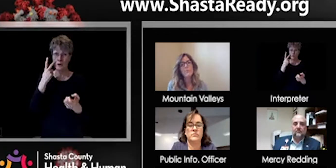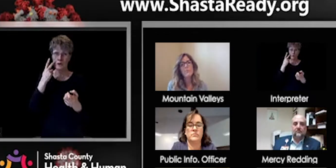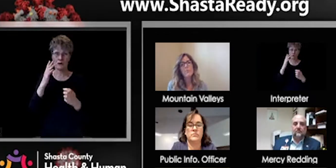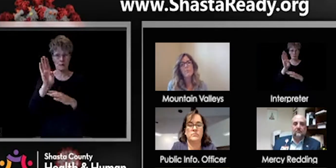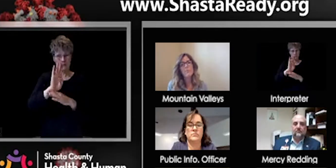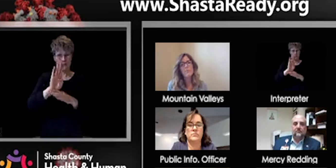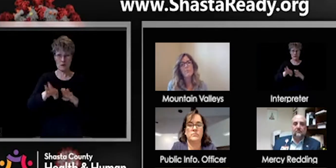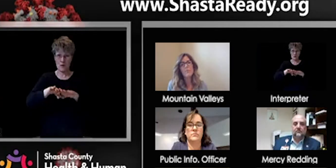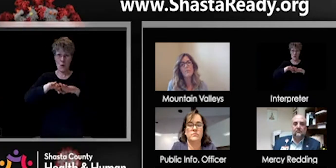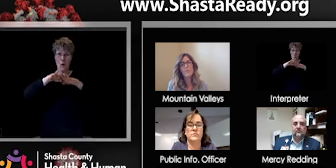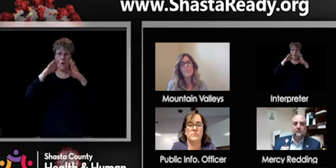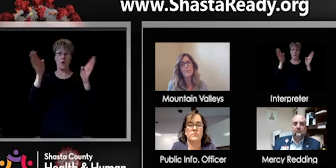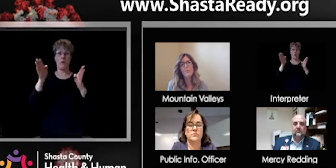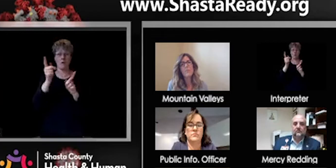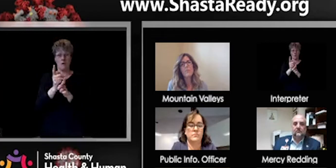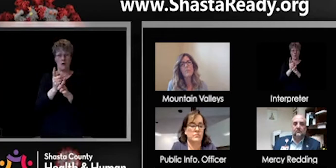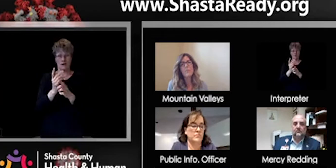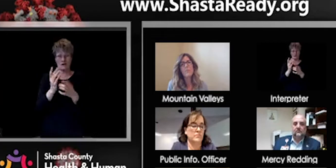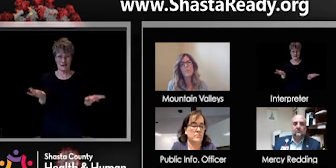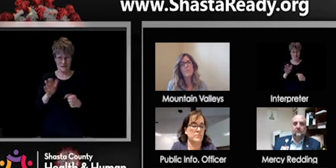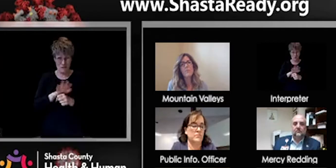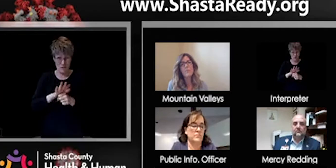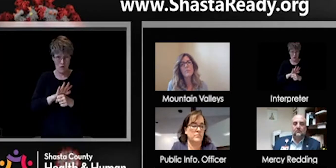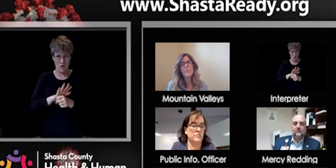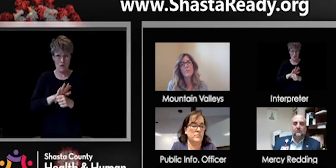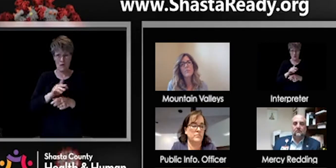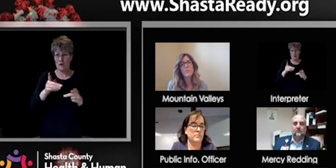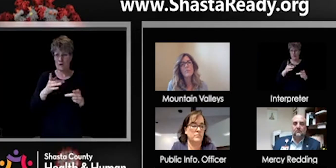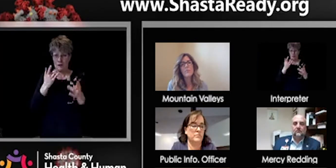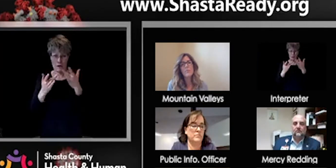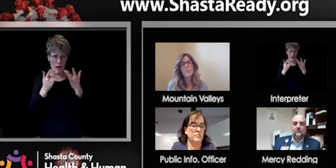need for that in our community. We know that unemployment and business failures is not